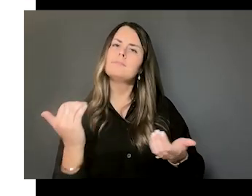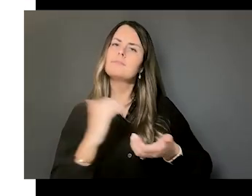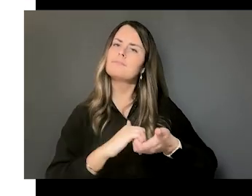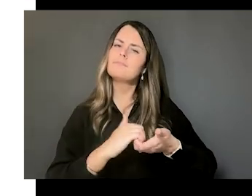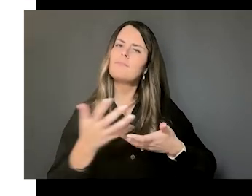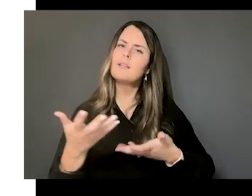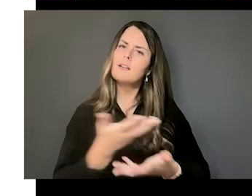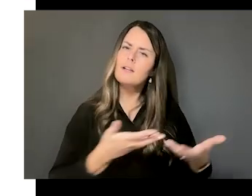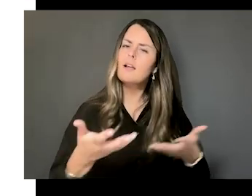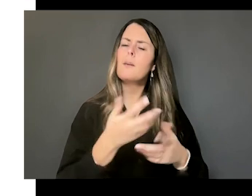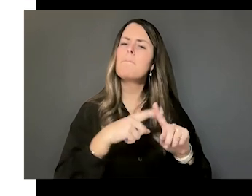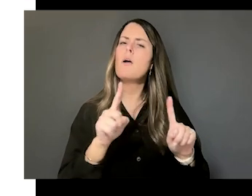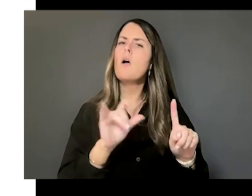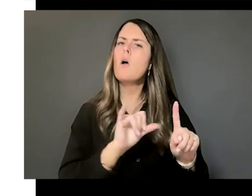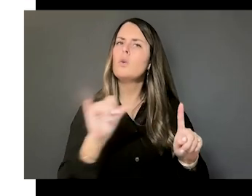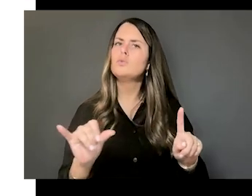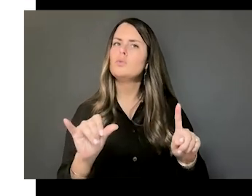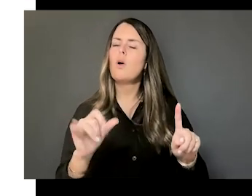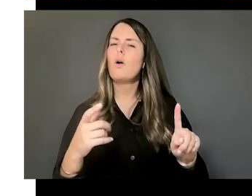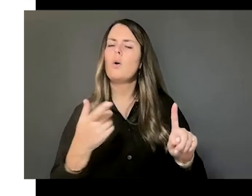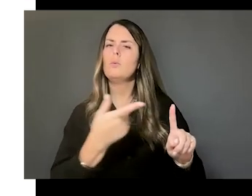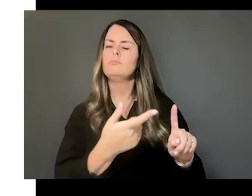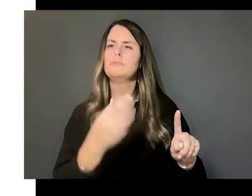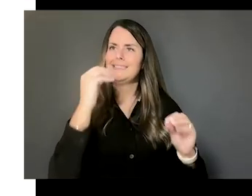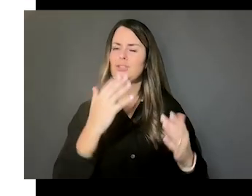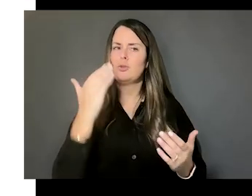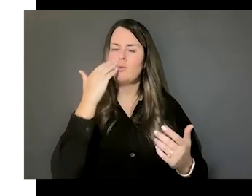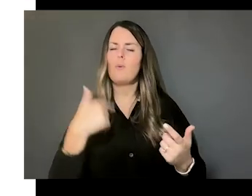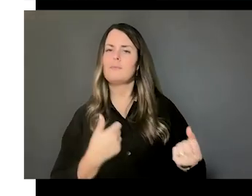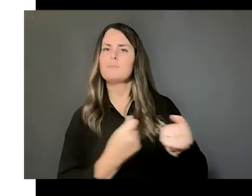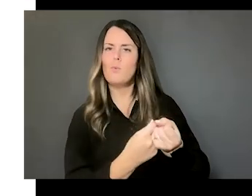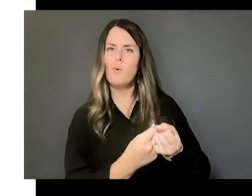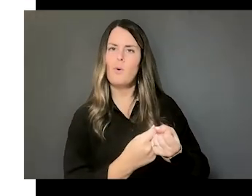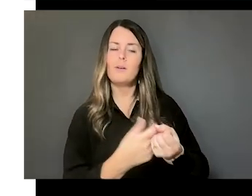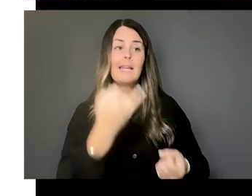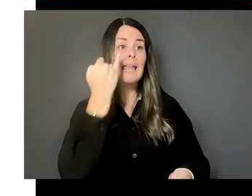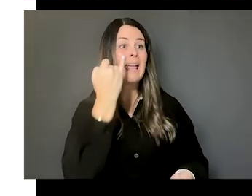But also we had their back, right? We would be there if something stumbles.